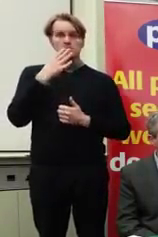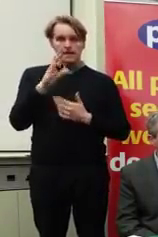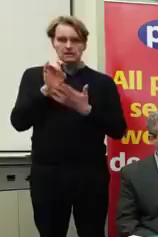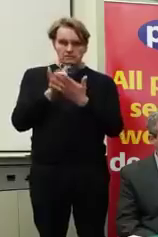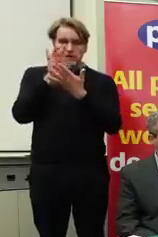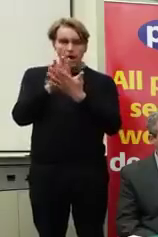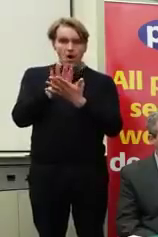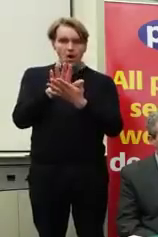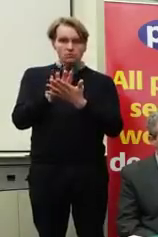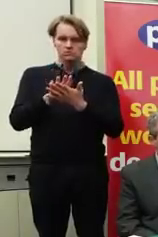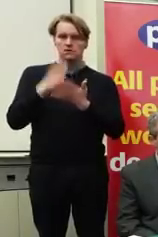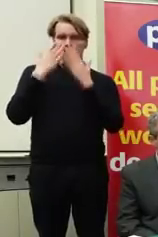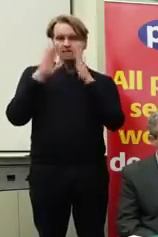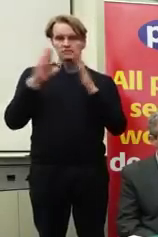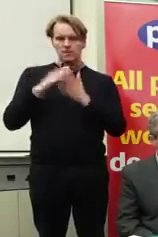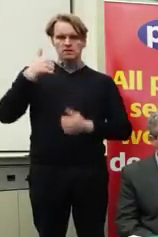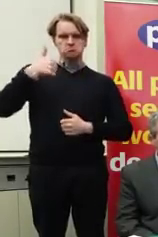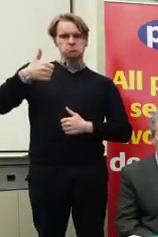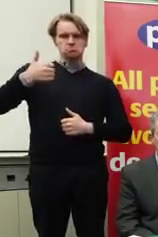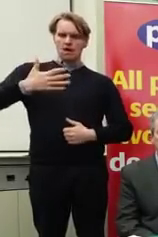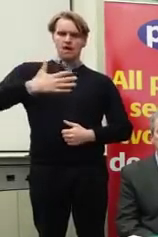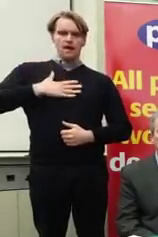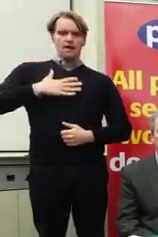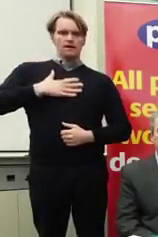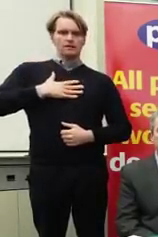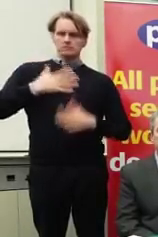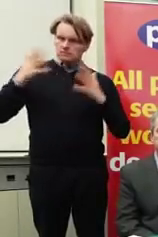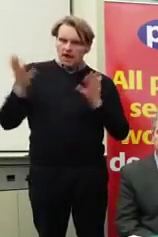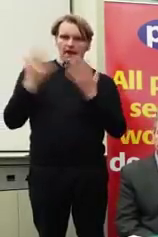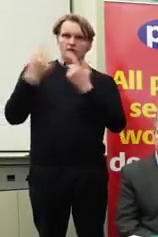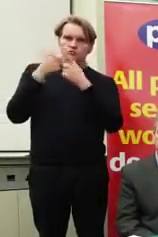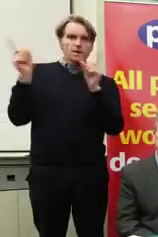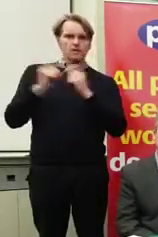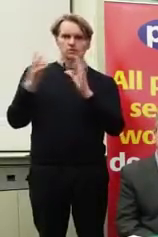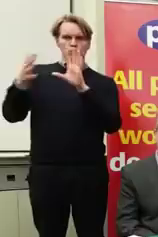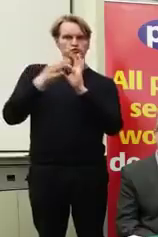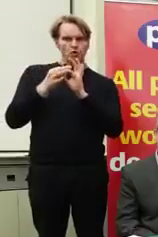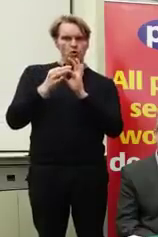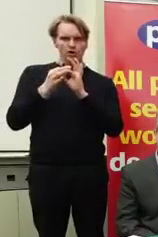encourage people to join us tonight in terms of this event. Colleagues before I